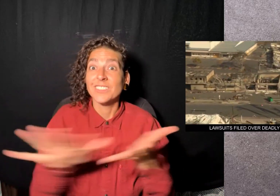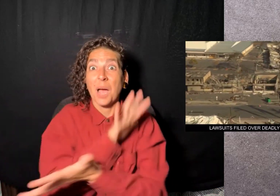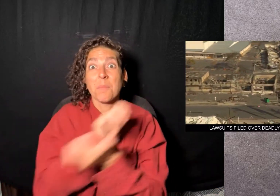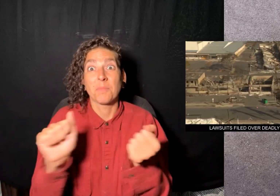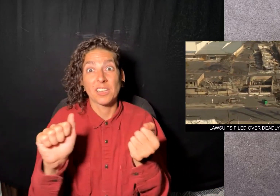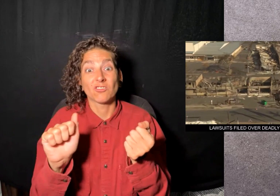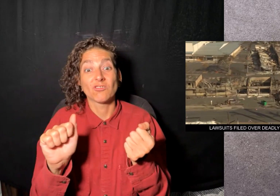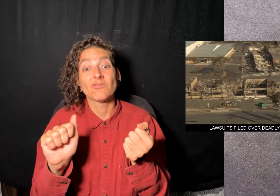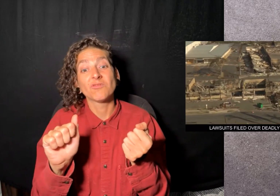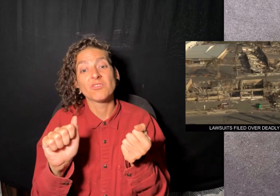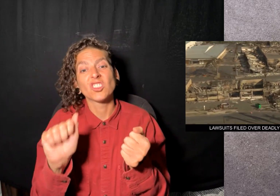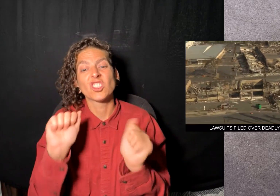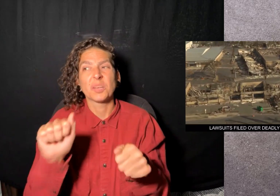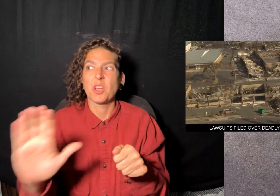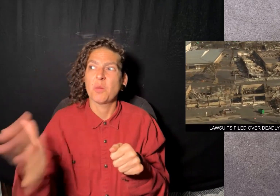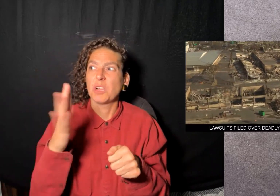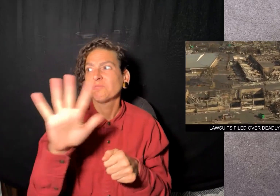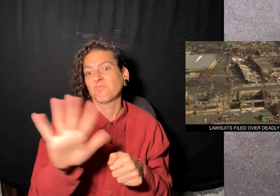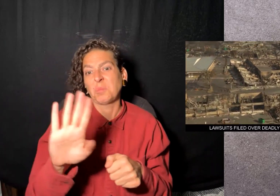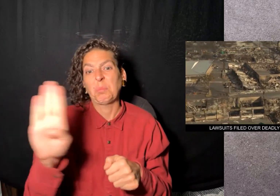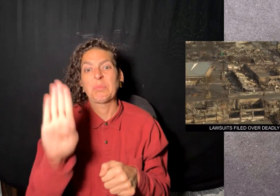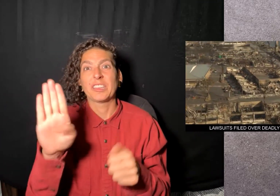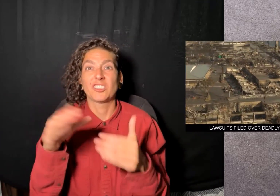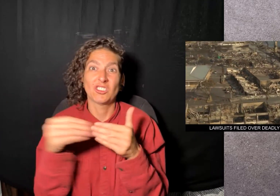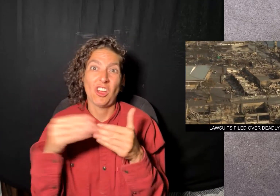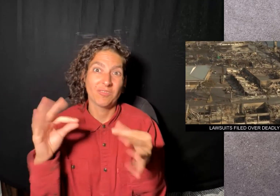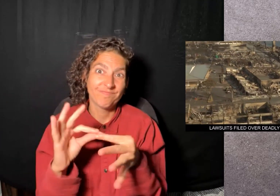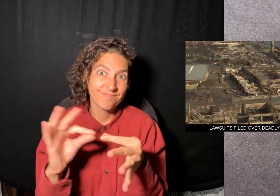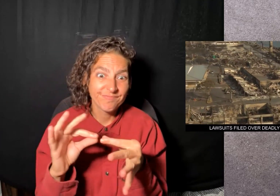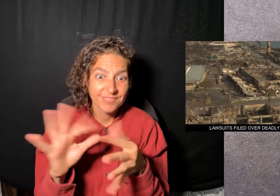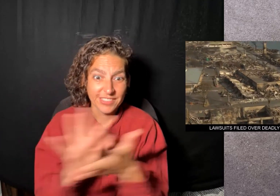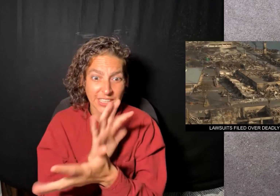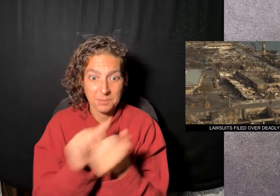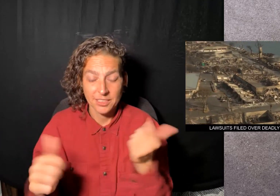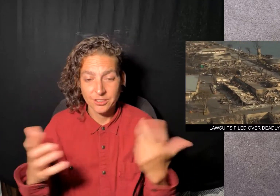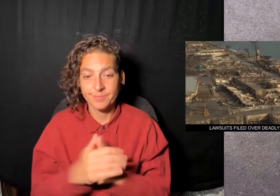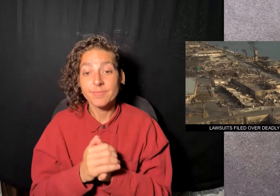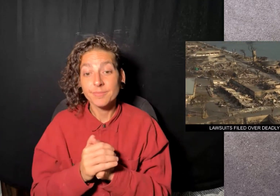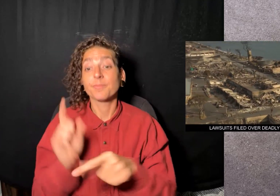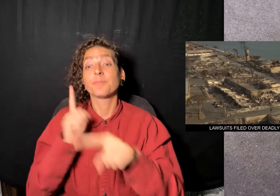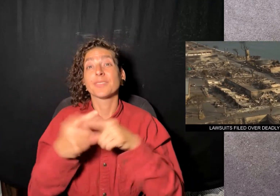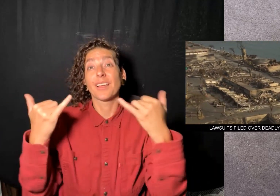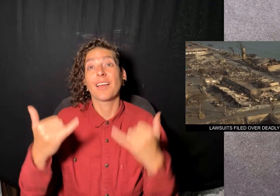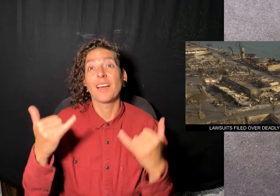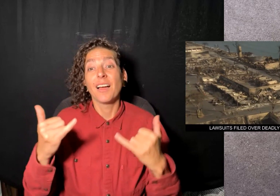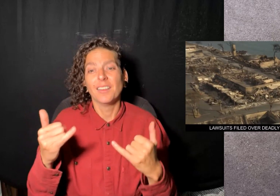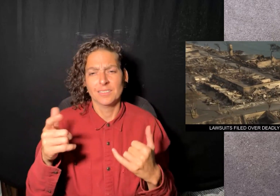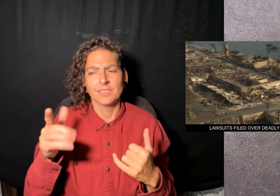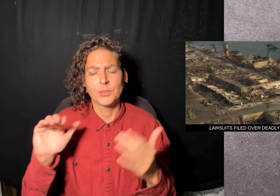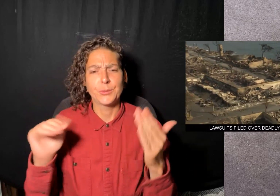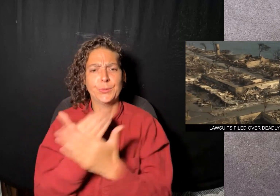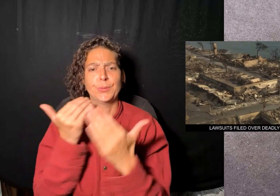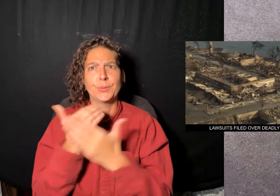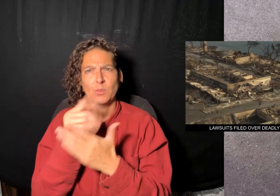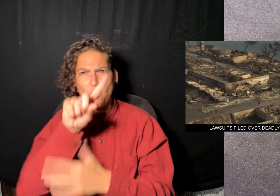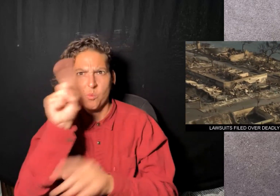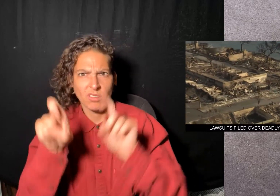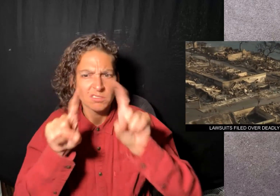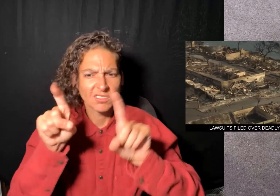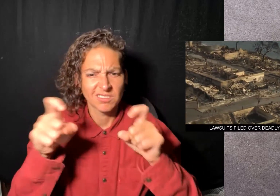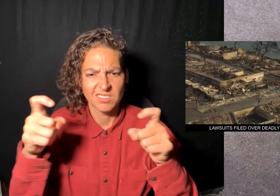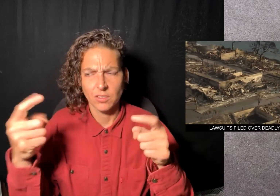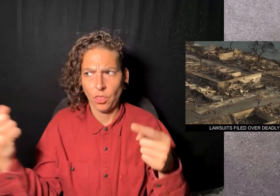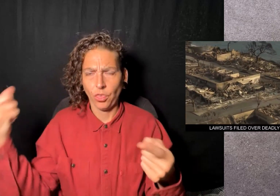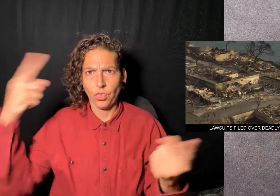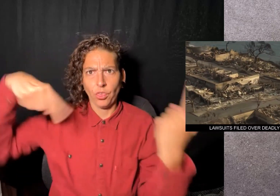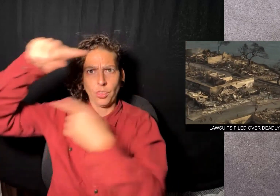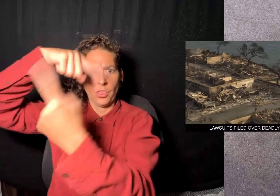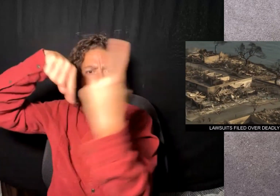governor suspects the estimated damage could approach $6 billion and now there are new